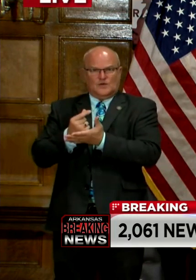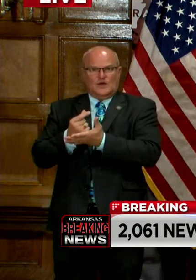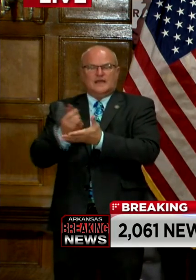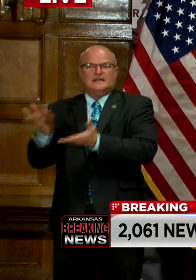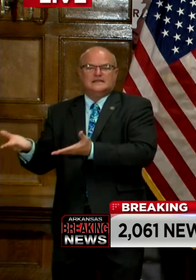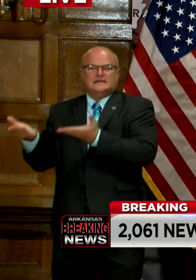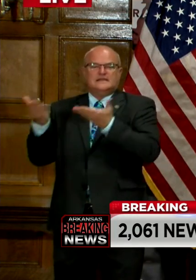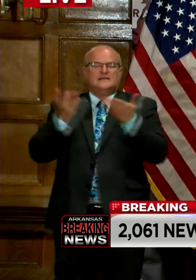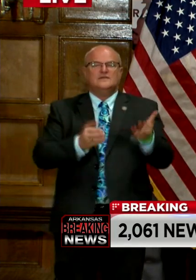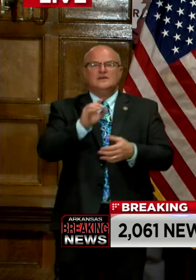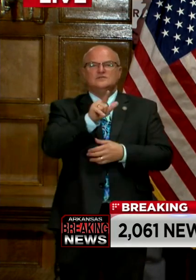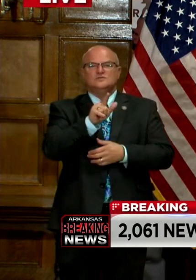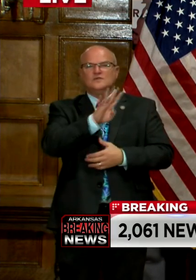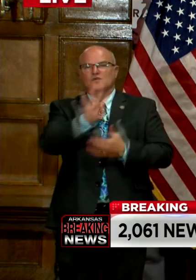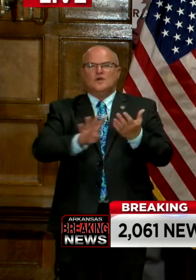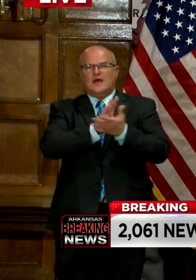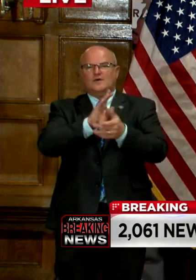AND THE LICENSING BOARD WILL